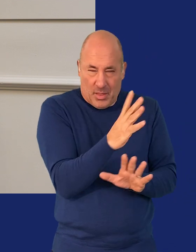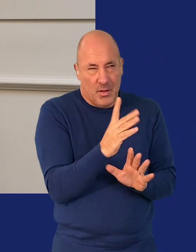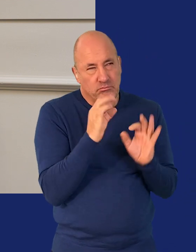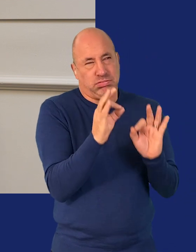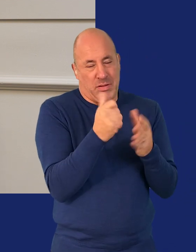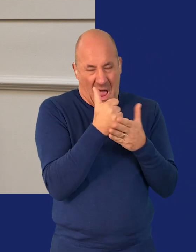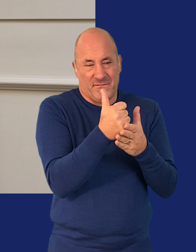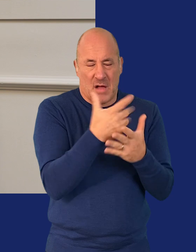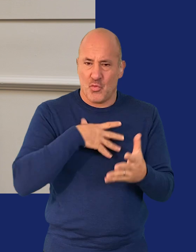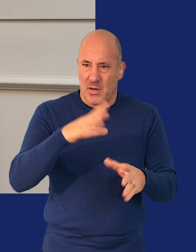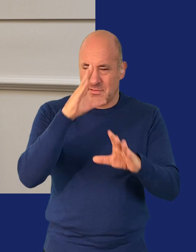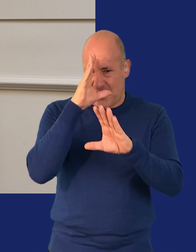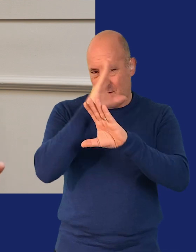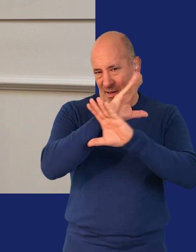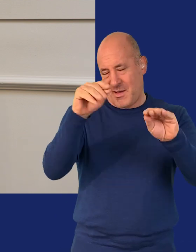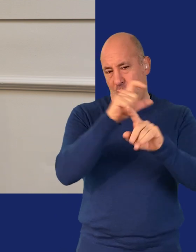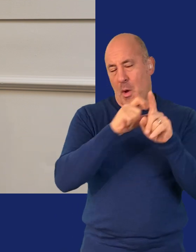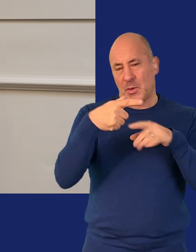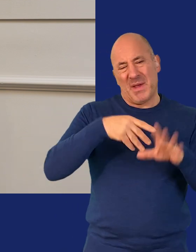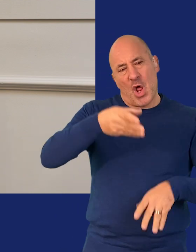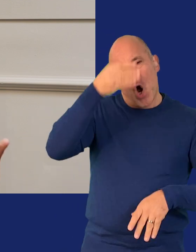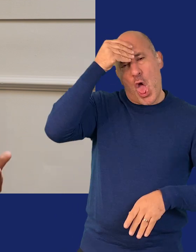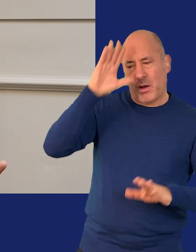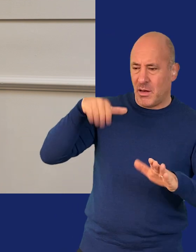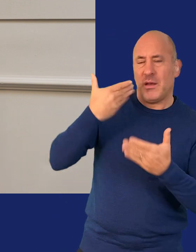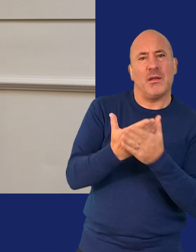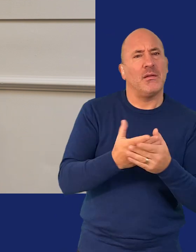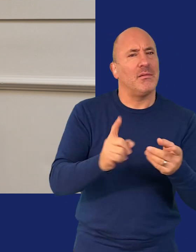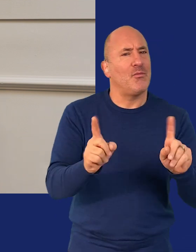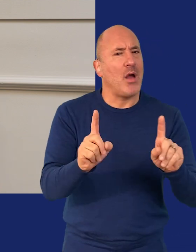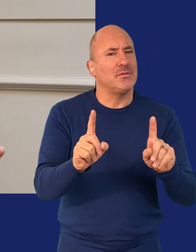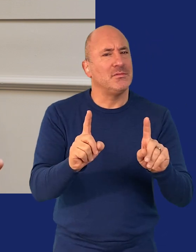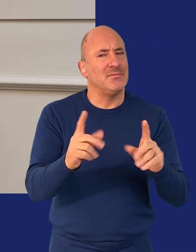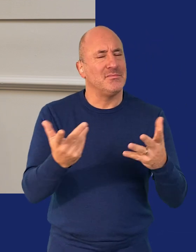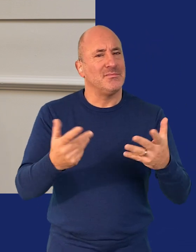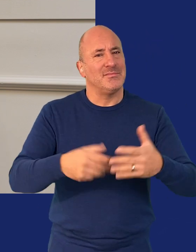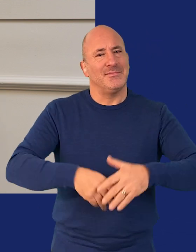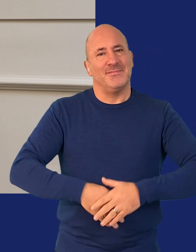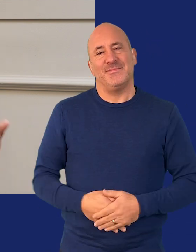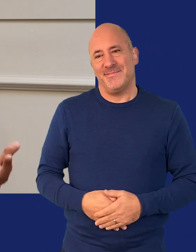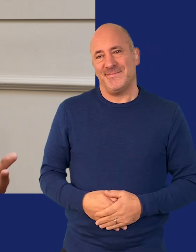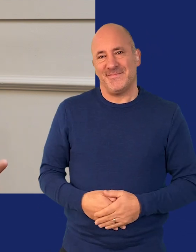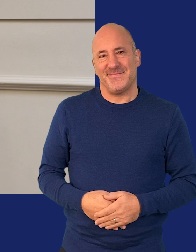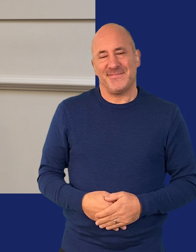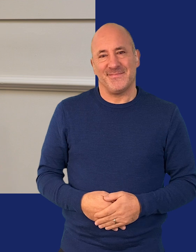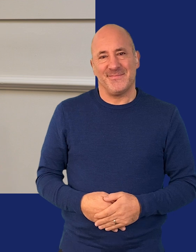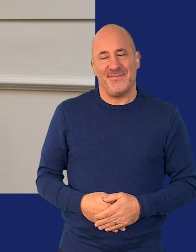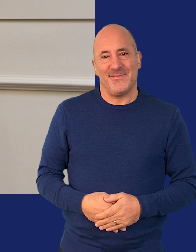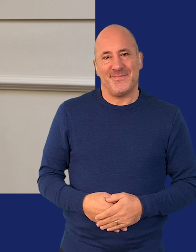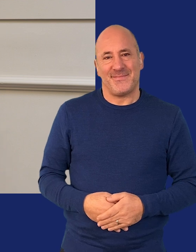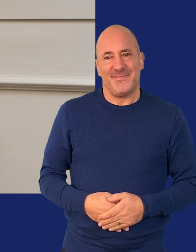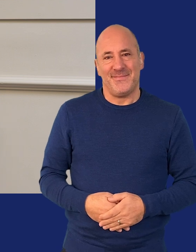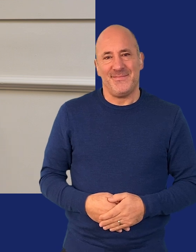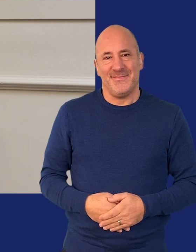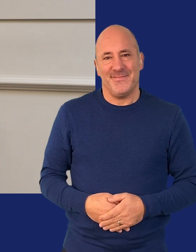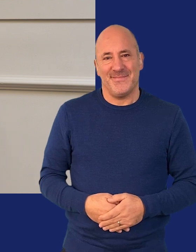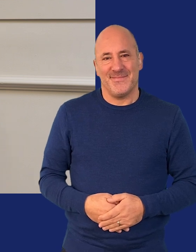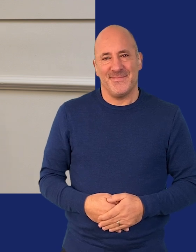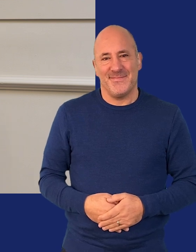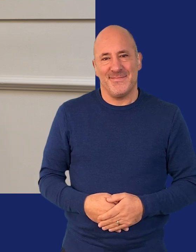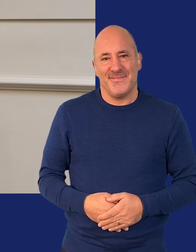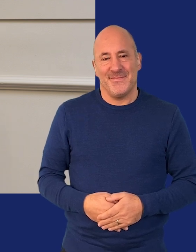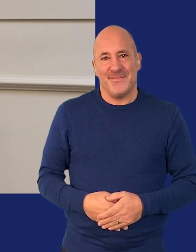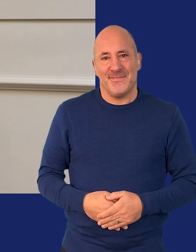the community that you have learnt on you, you, your inclusion journey as well?